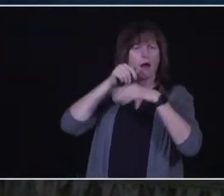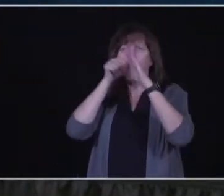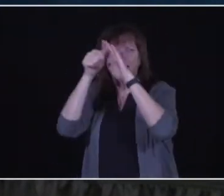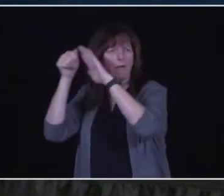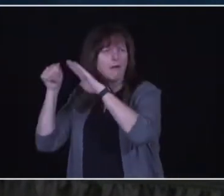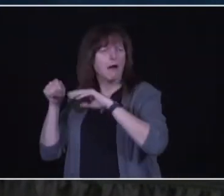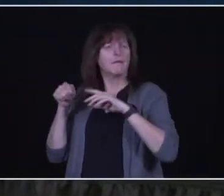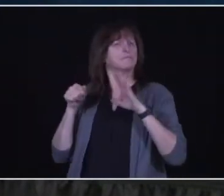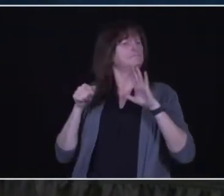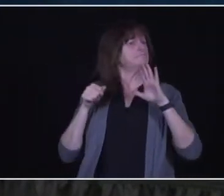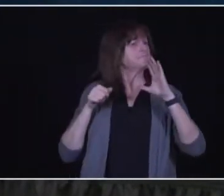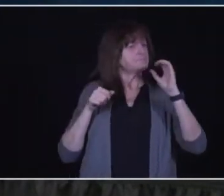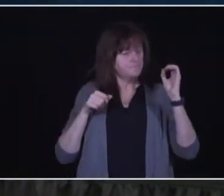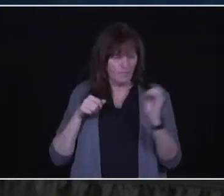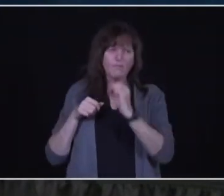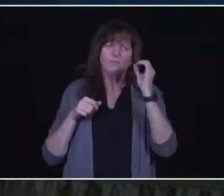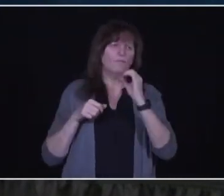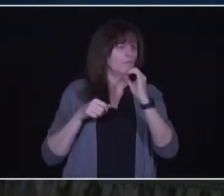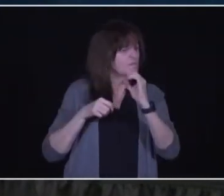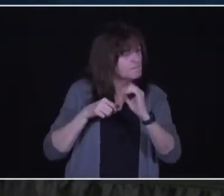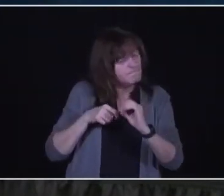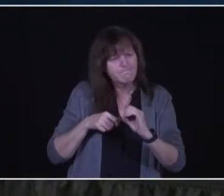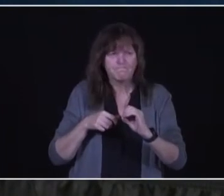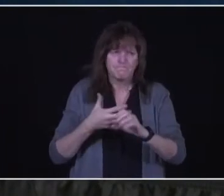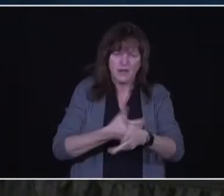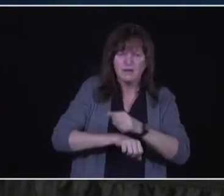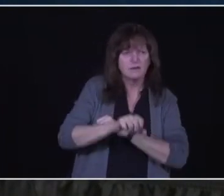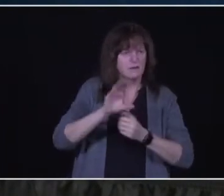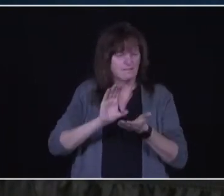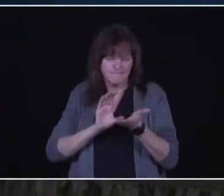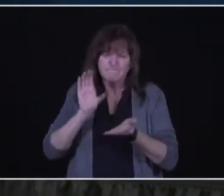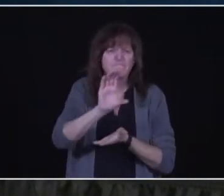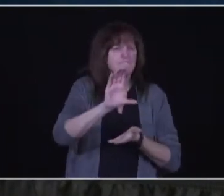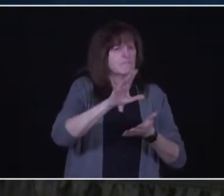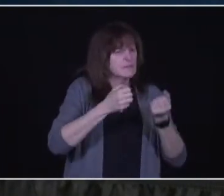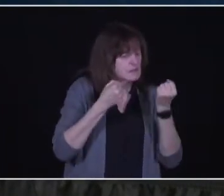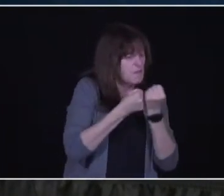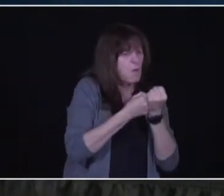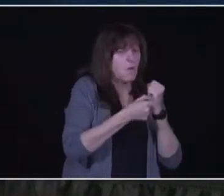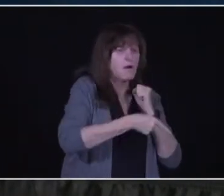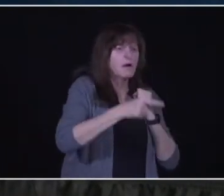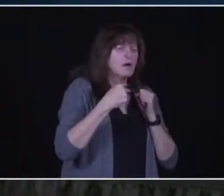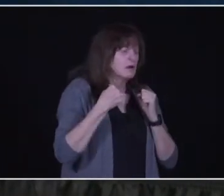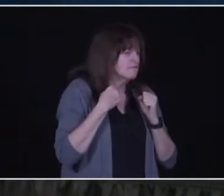is equipped to fight this growing crime in support victims and survivors with every tool at our disposal.